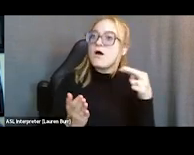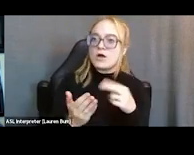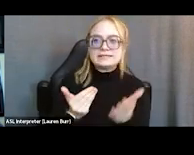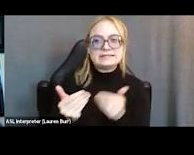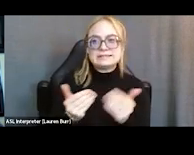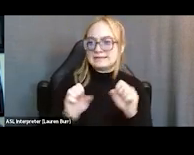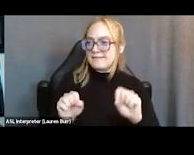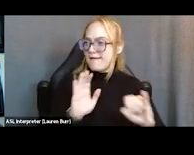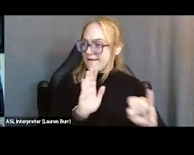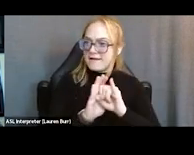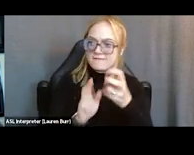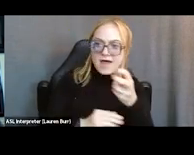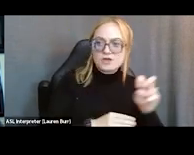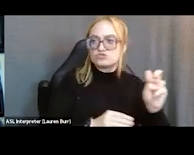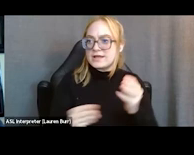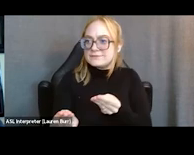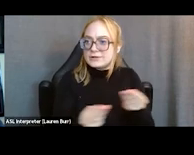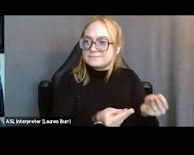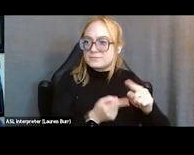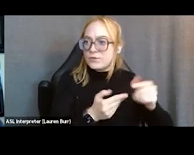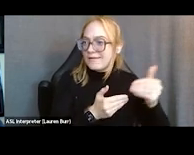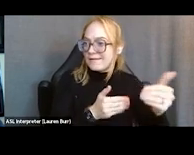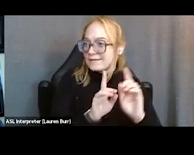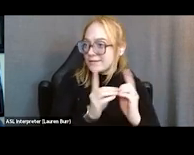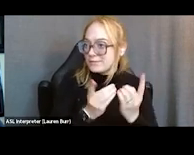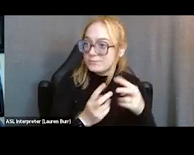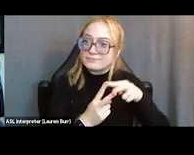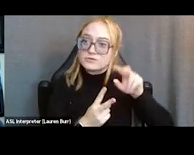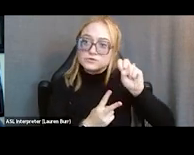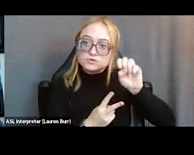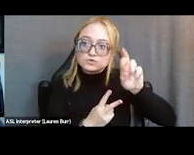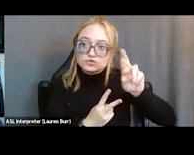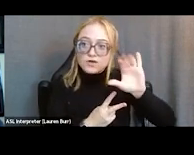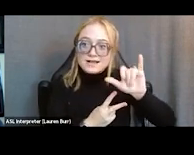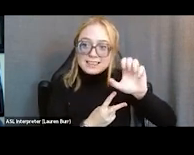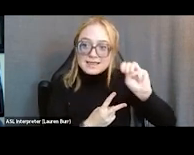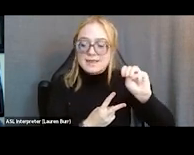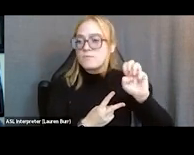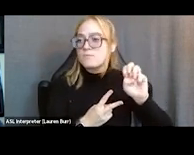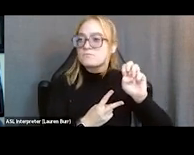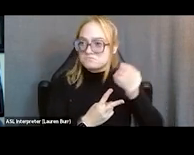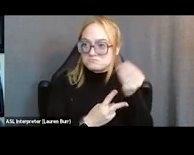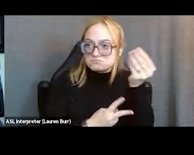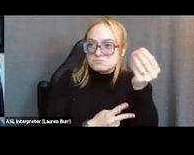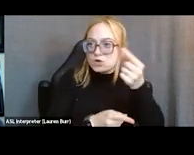appropriately identifying them either as SOAR claims and getting them sort of to the right people.